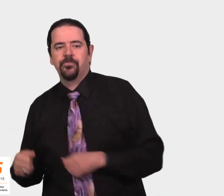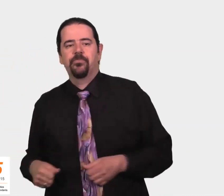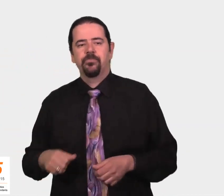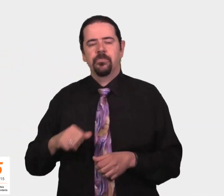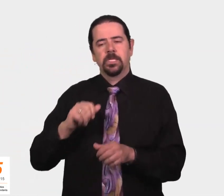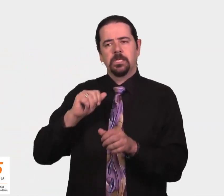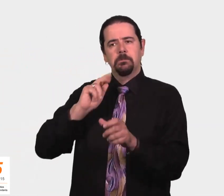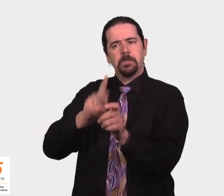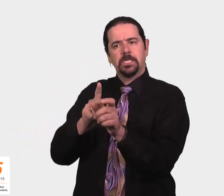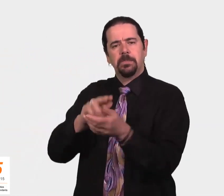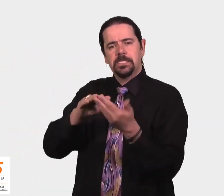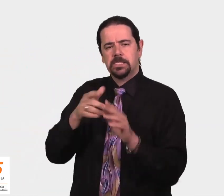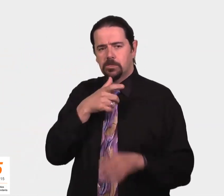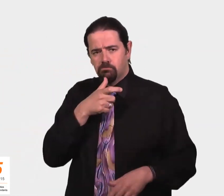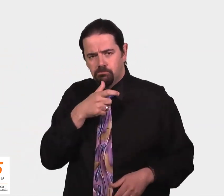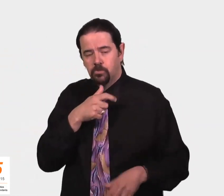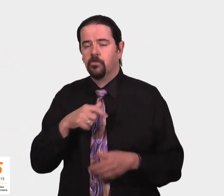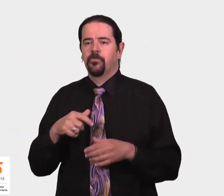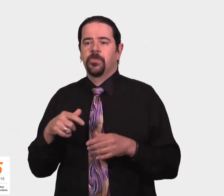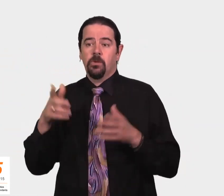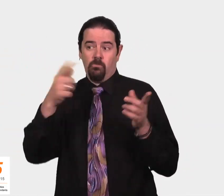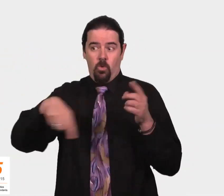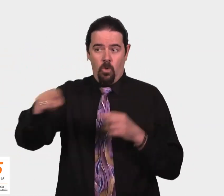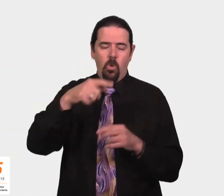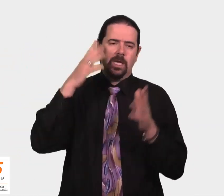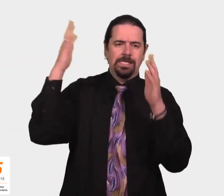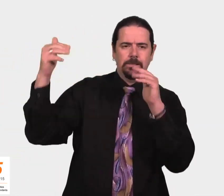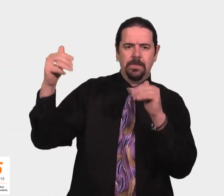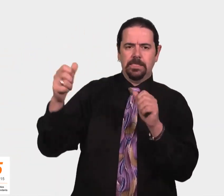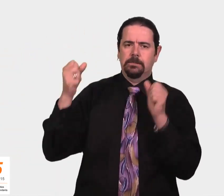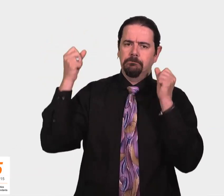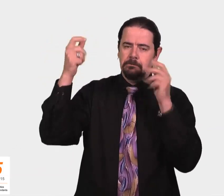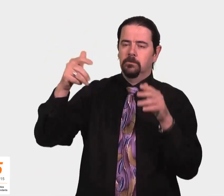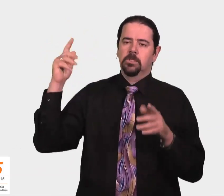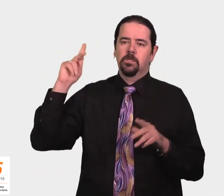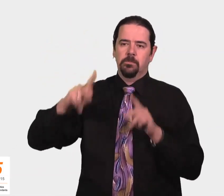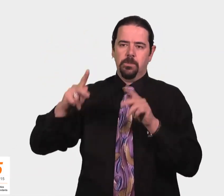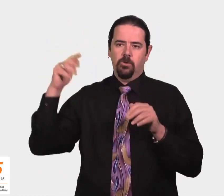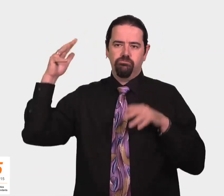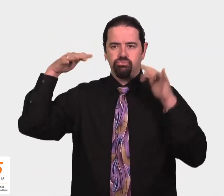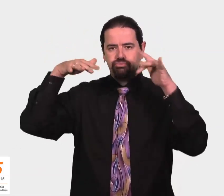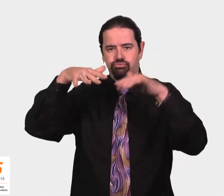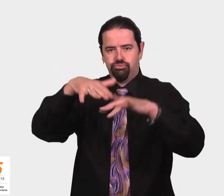Participating cities are expecting an influx of visitors to the games from around the world.